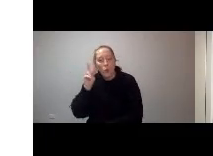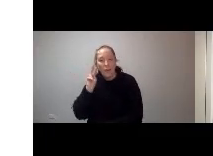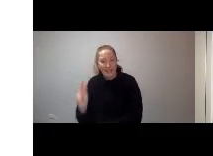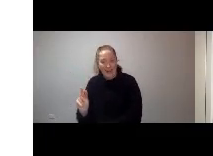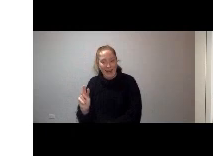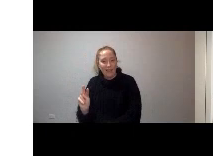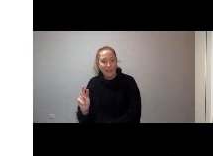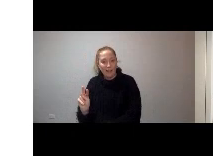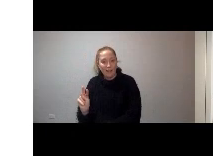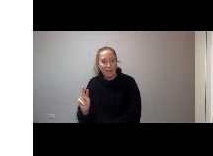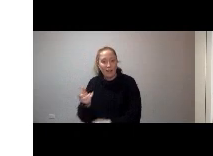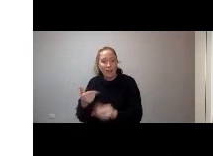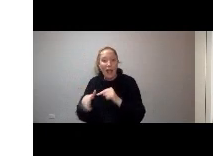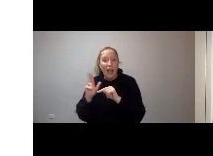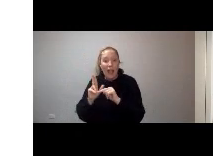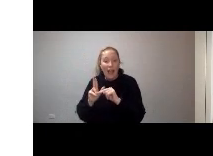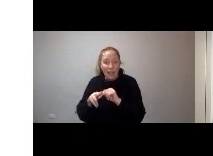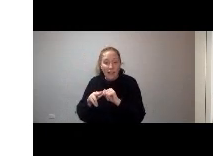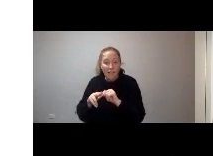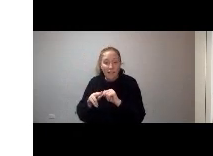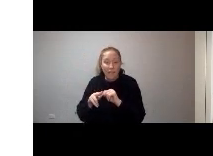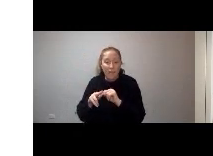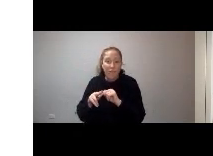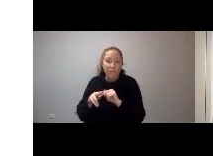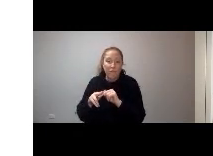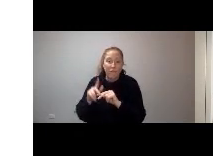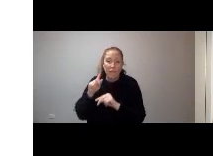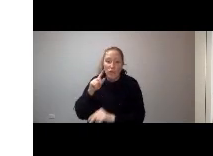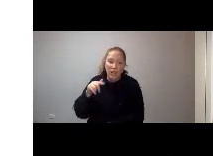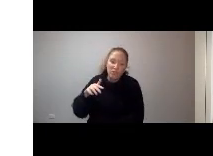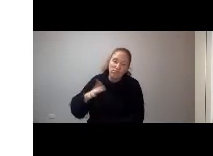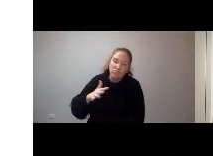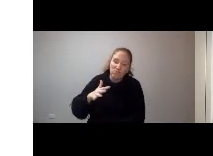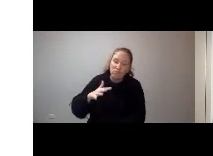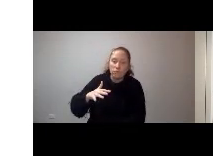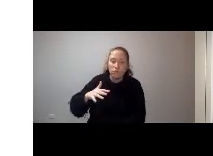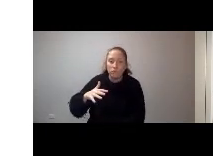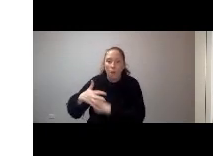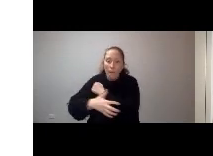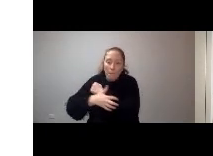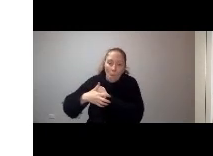as they track along between high and low-SES children. And as you can see, this is the Matthews Effect.